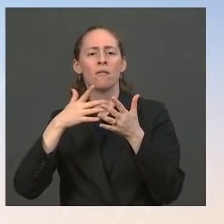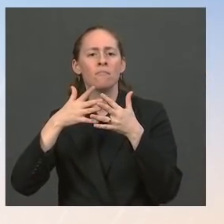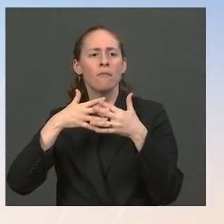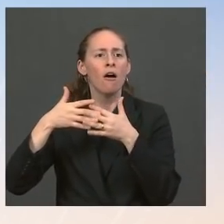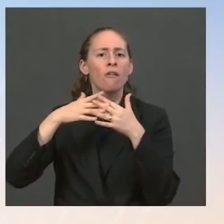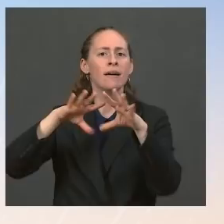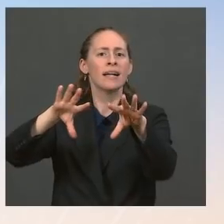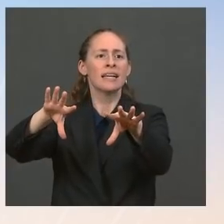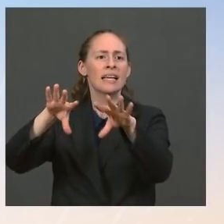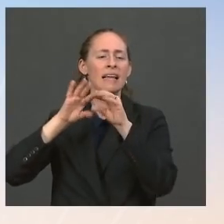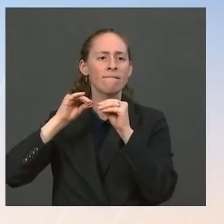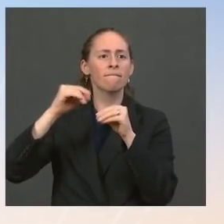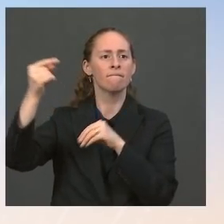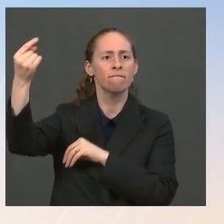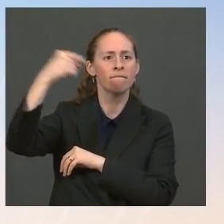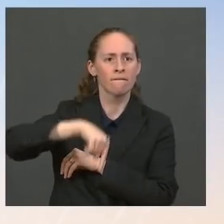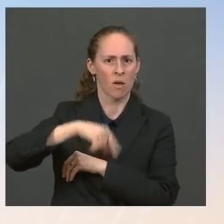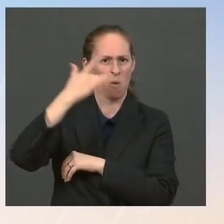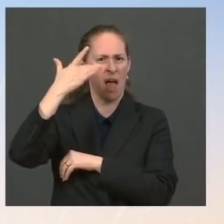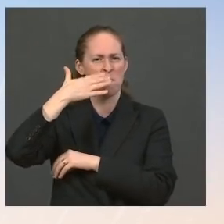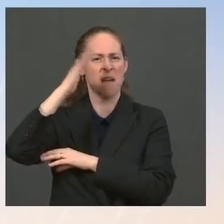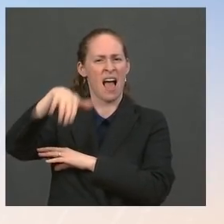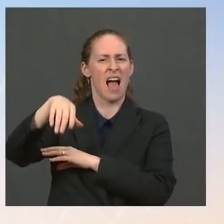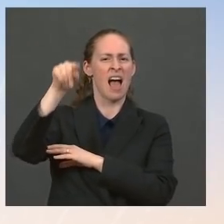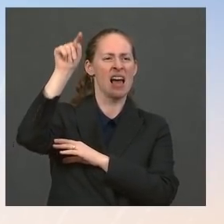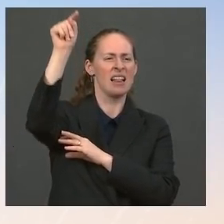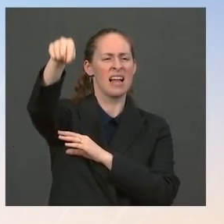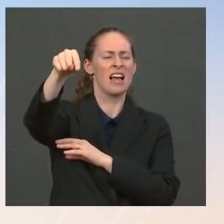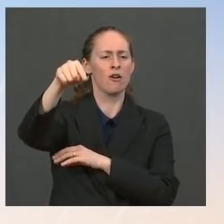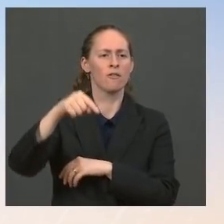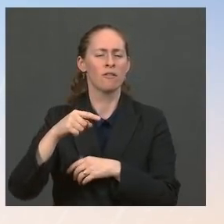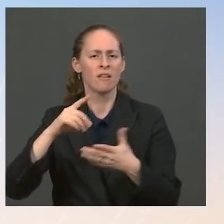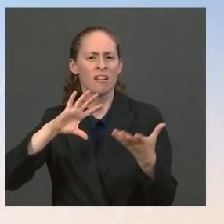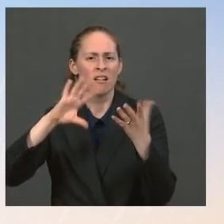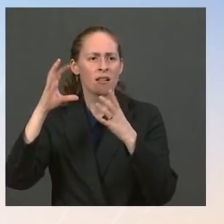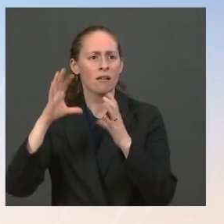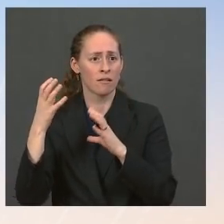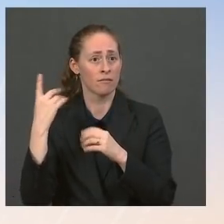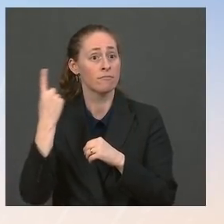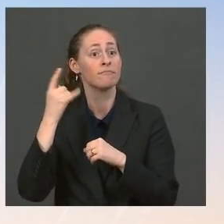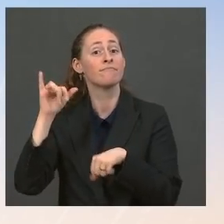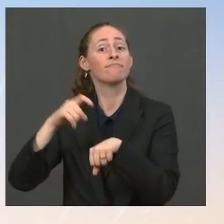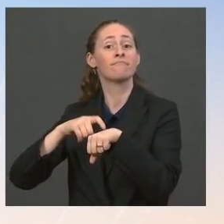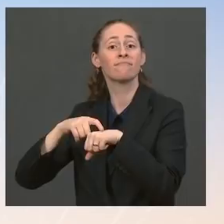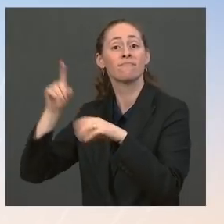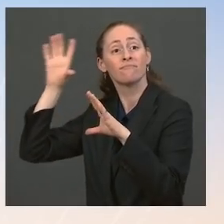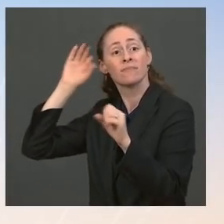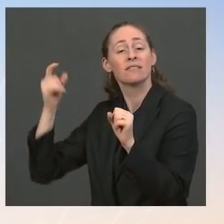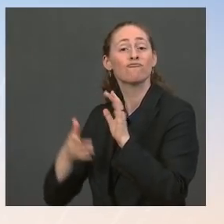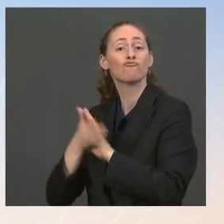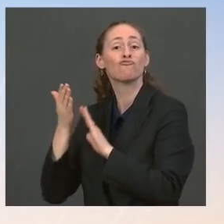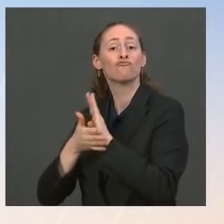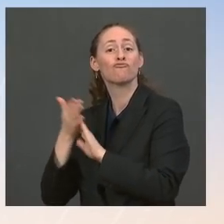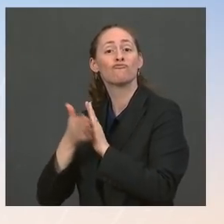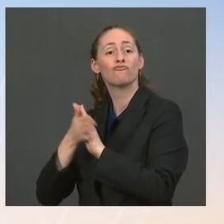And the President, even during his campaign, talked about the fact that this created a need